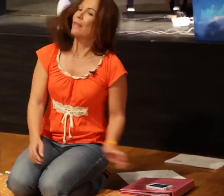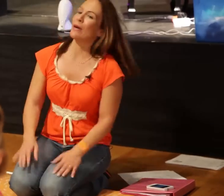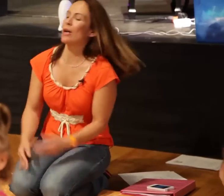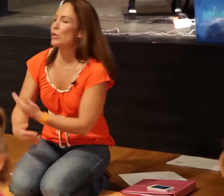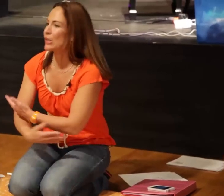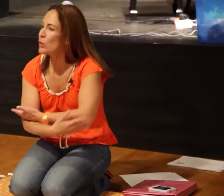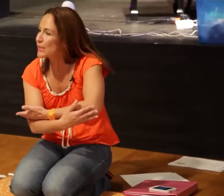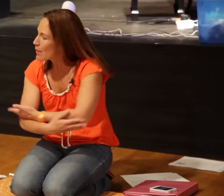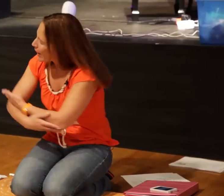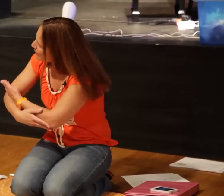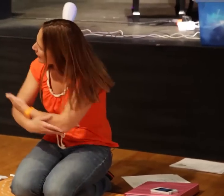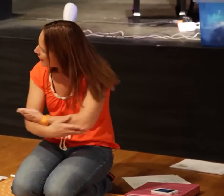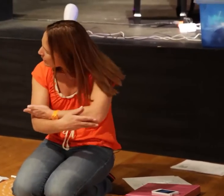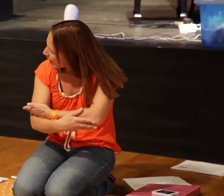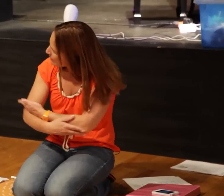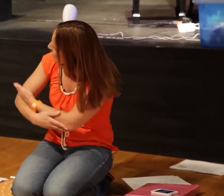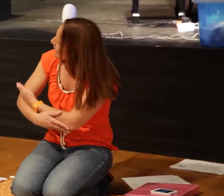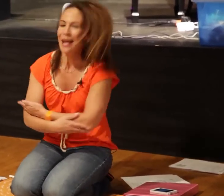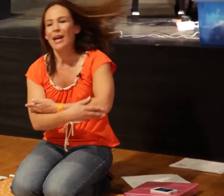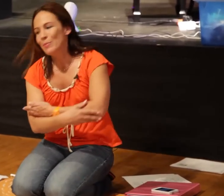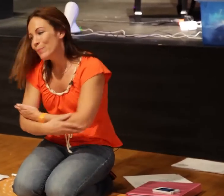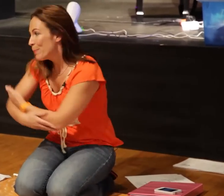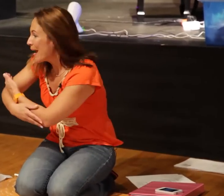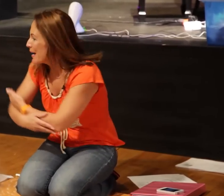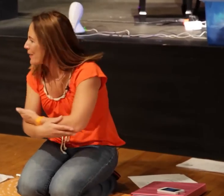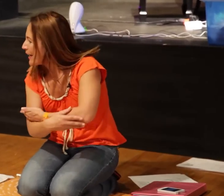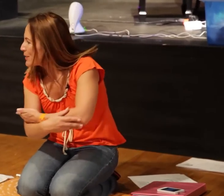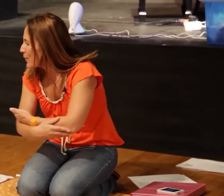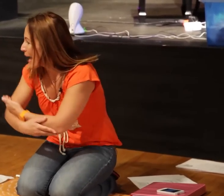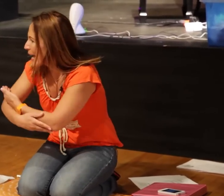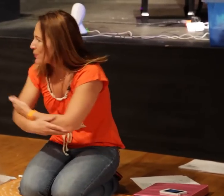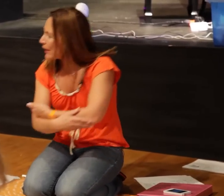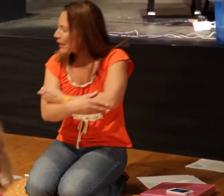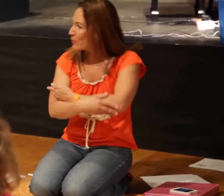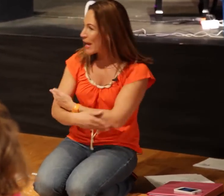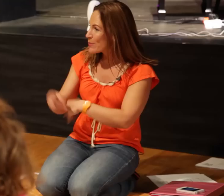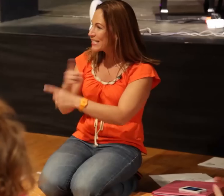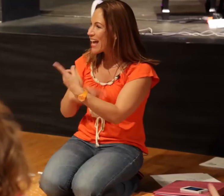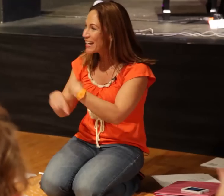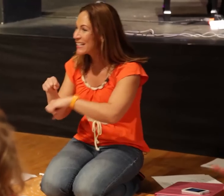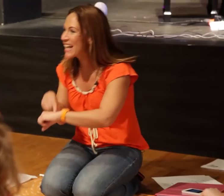There it goes. Can you sign BABY? [SINGING] Baby, baby, baby, baby signing time